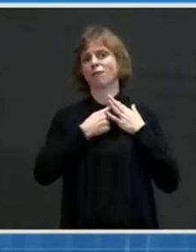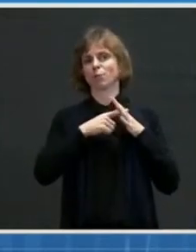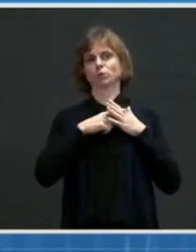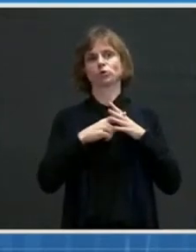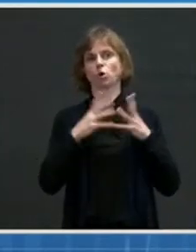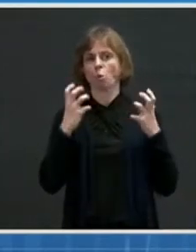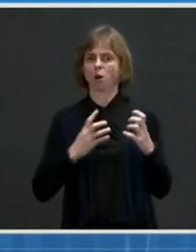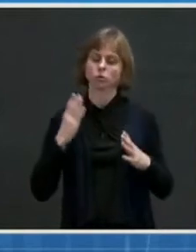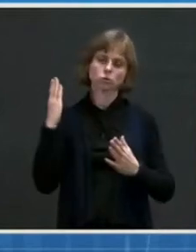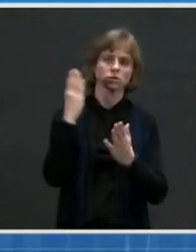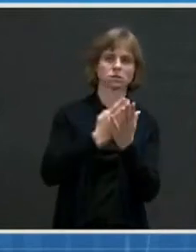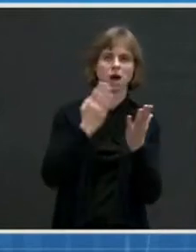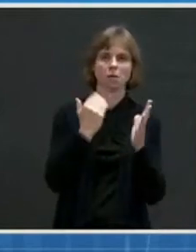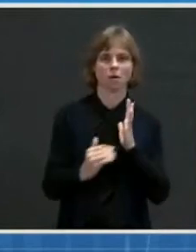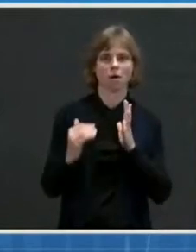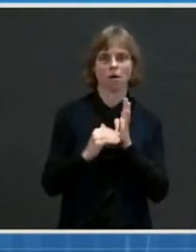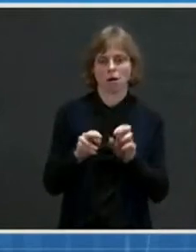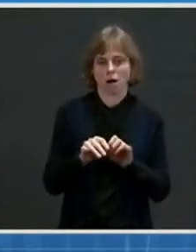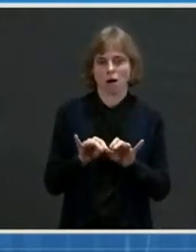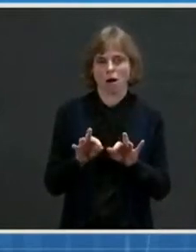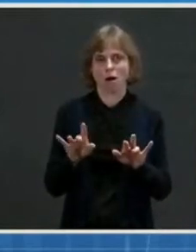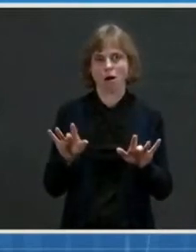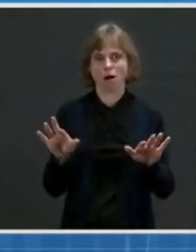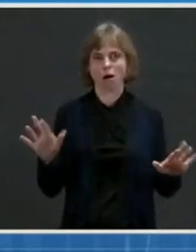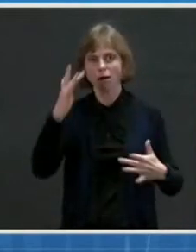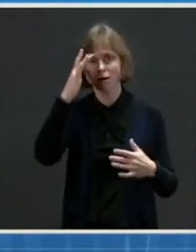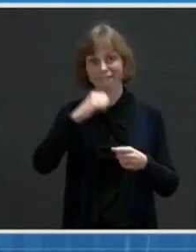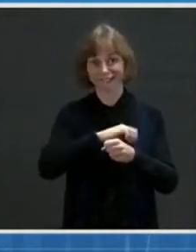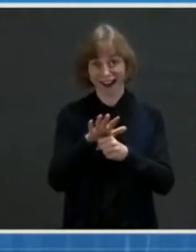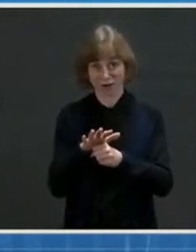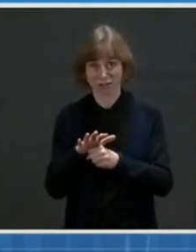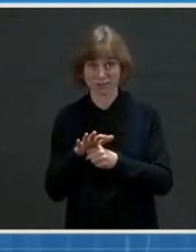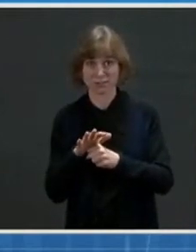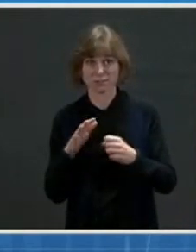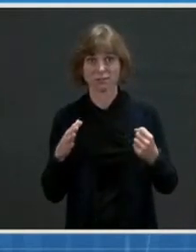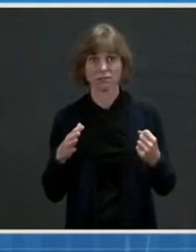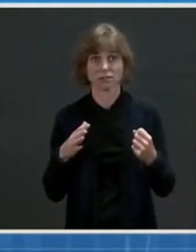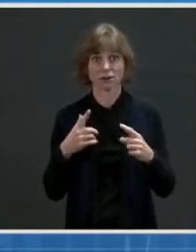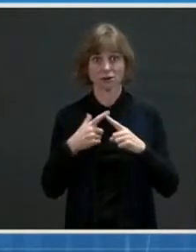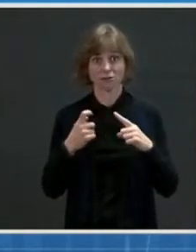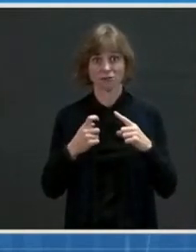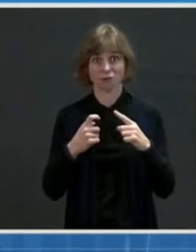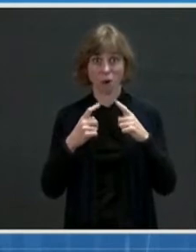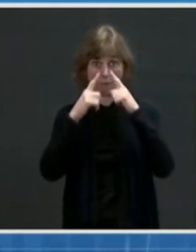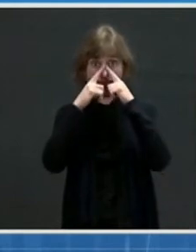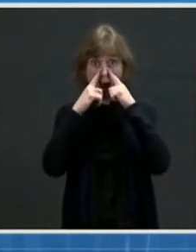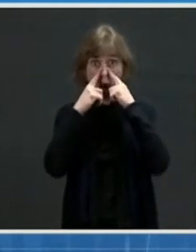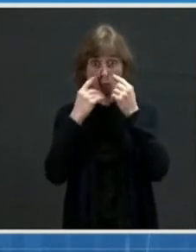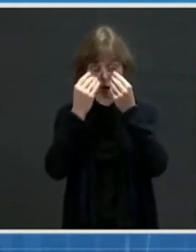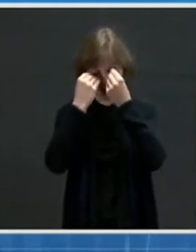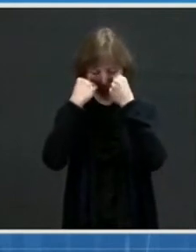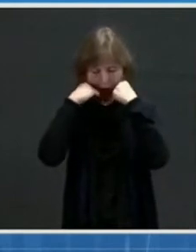DISEASE. CLEARLY, THE STRATEGY EARLY ON IS TO BLOCK THE REPLICATION OF